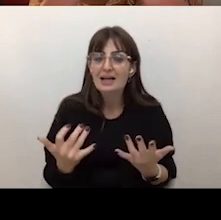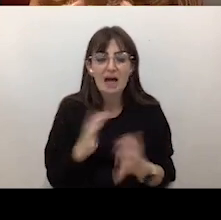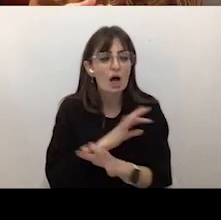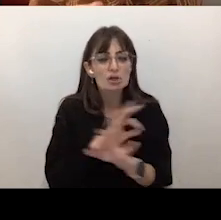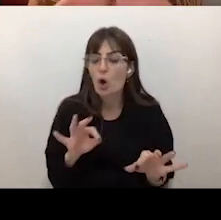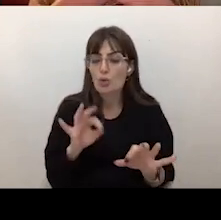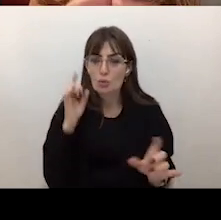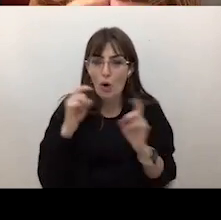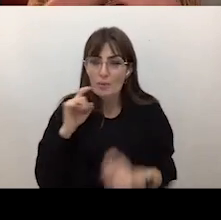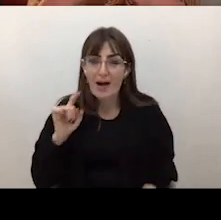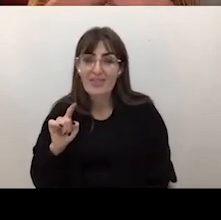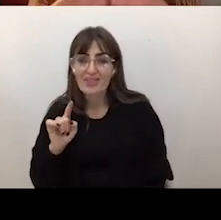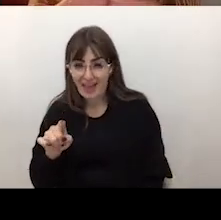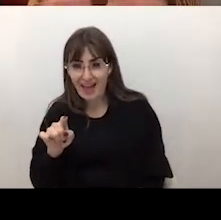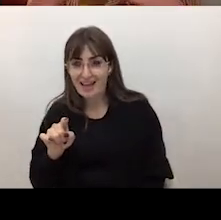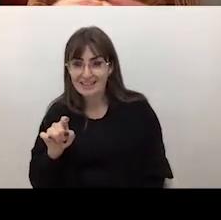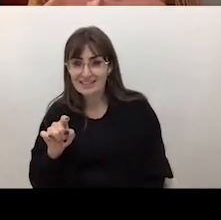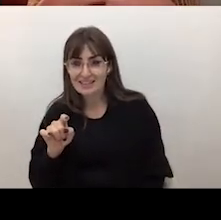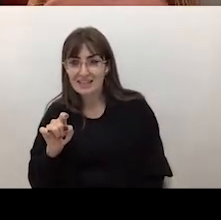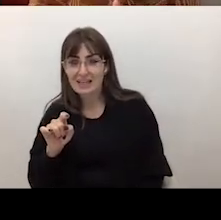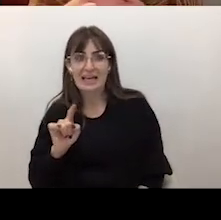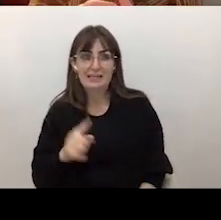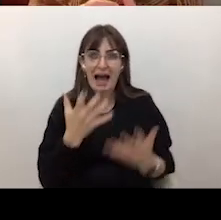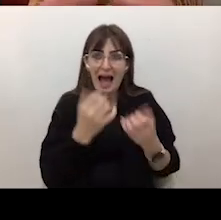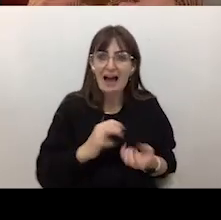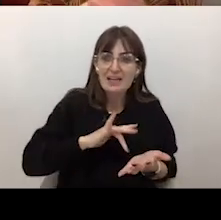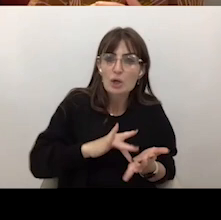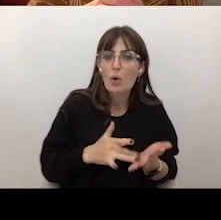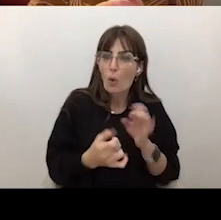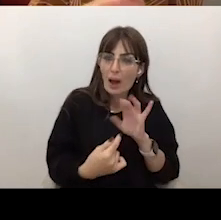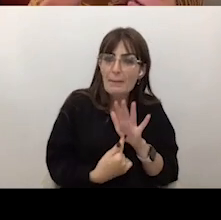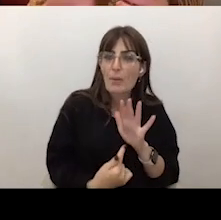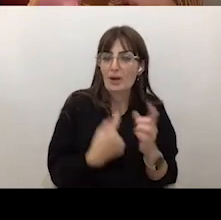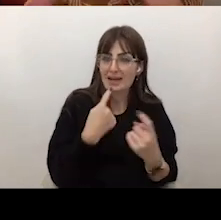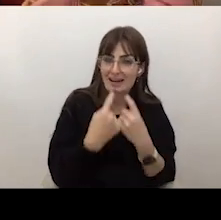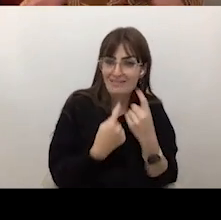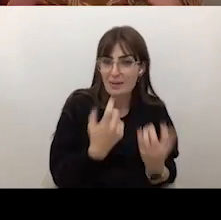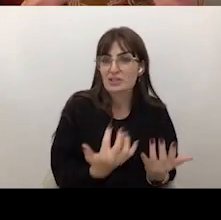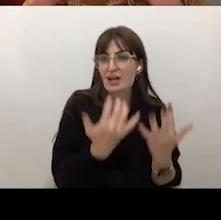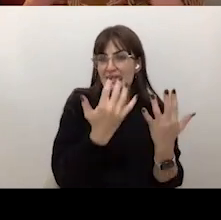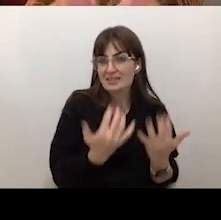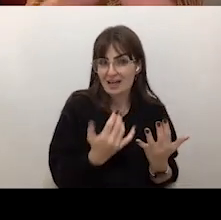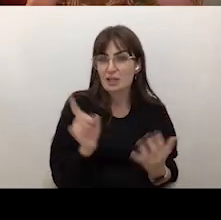stress over it. It is about having that quality data. Thinking to yourself, what do we need? What